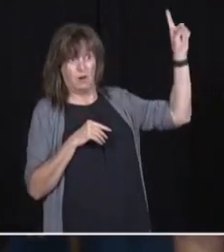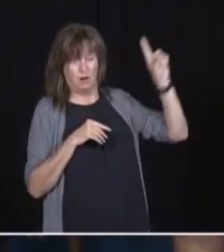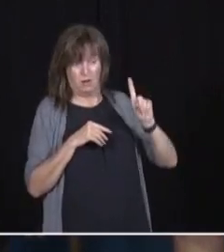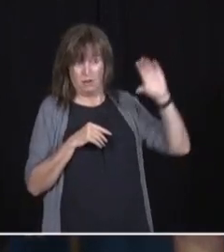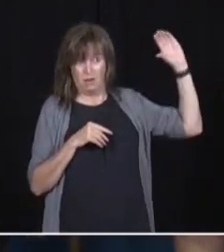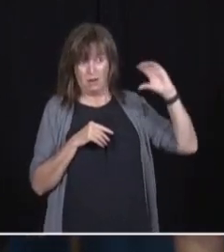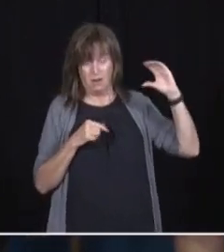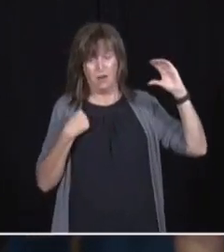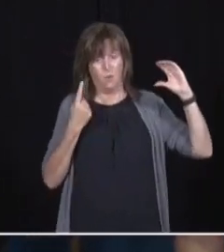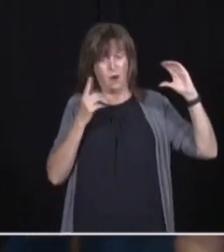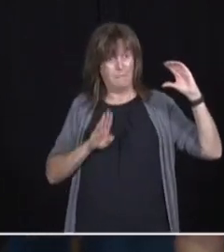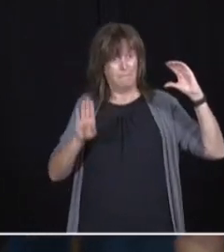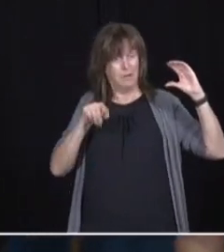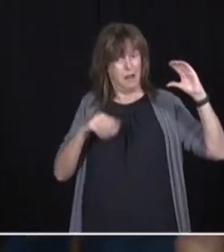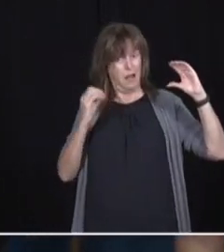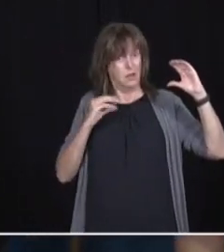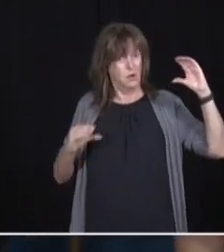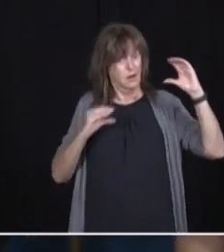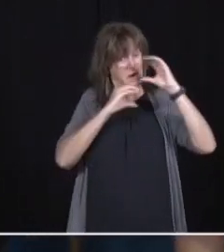matching $1 billion from our government.